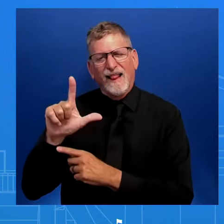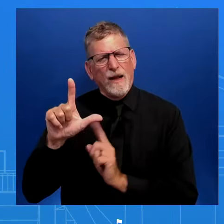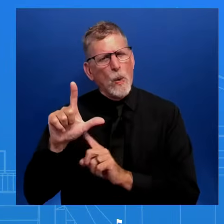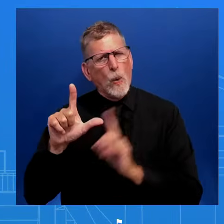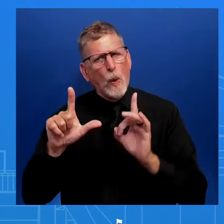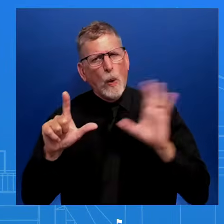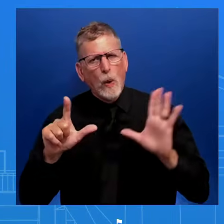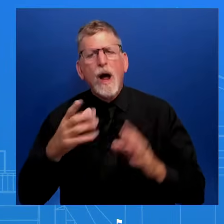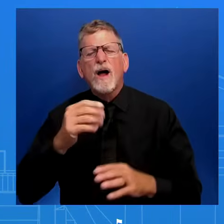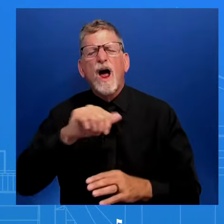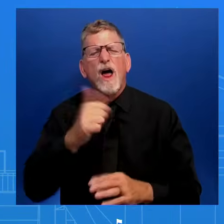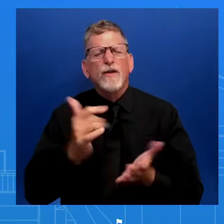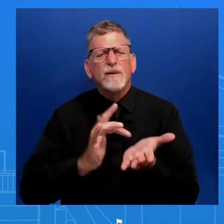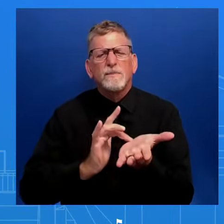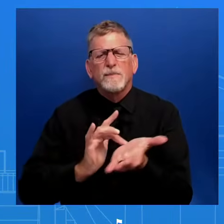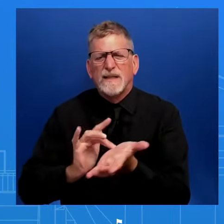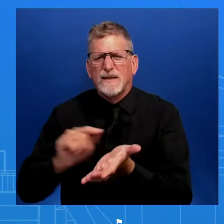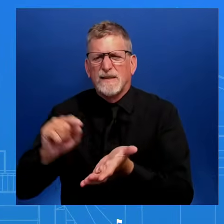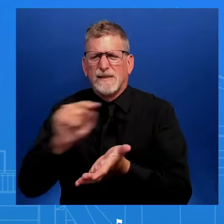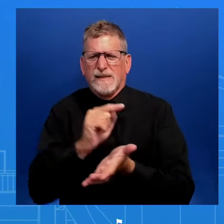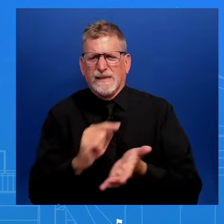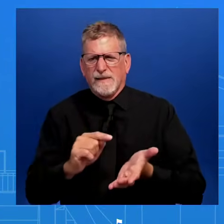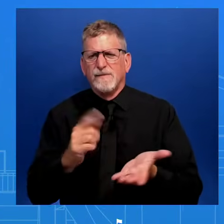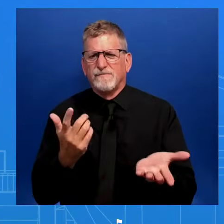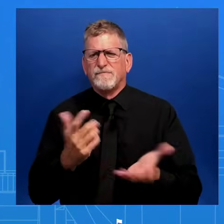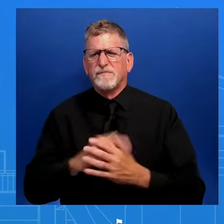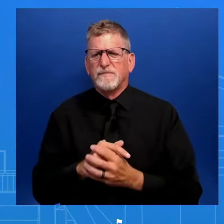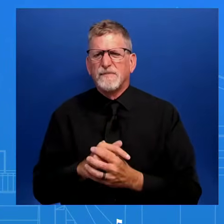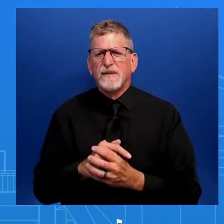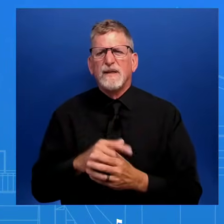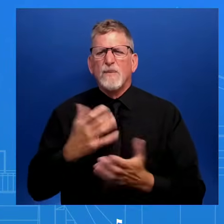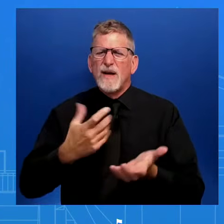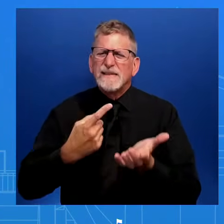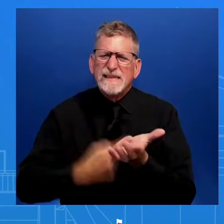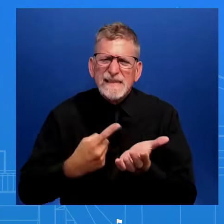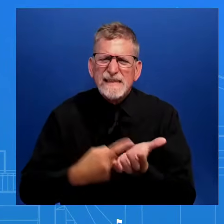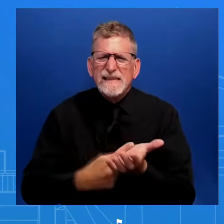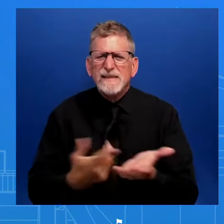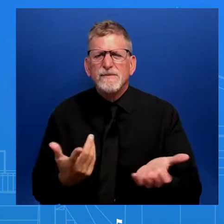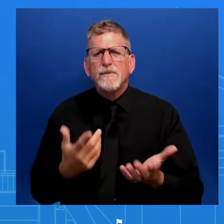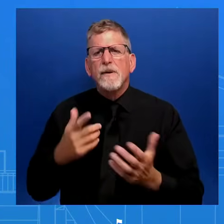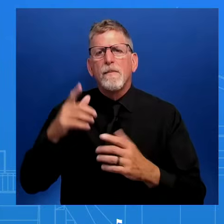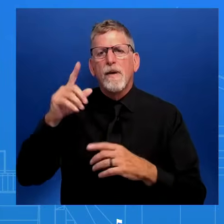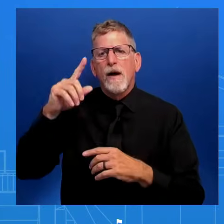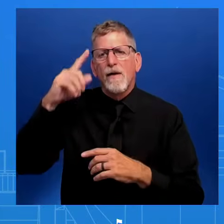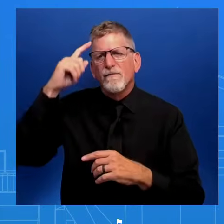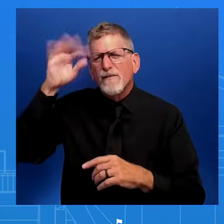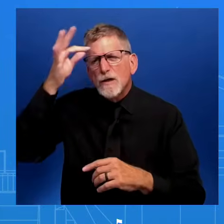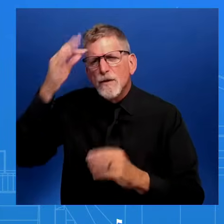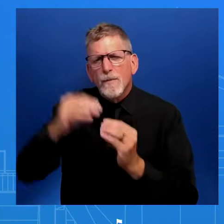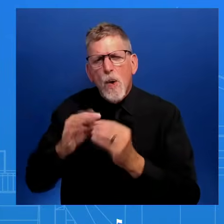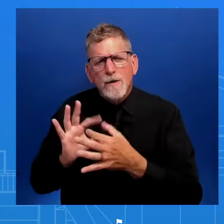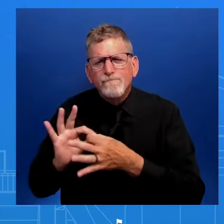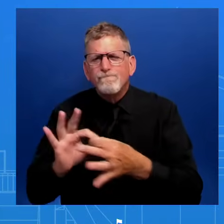After all, they began the Russia-Africa Summit with significantly diminished influence as a result of their actions, as we have seen.